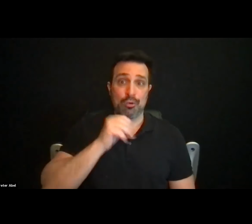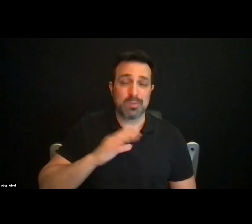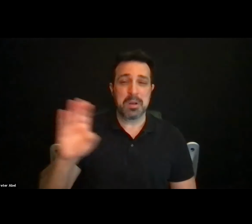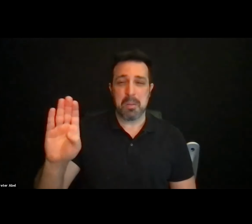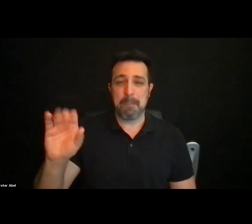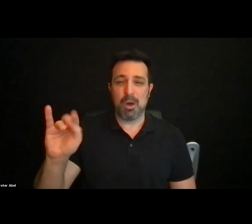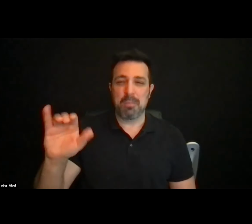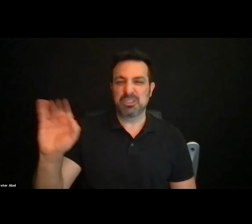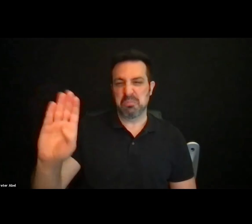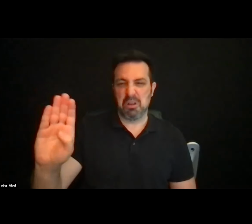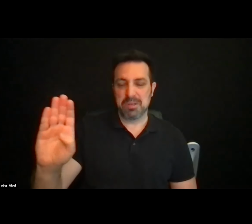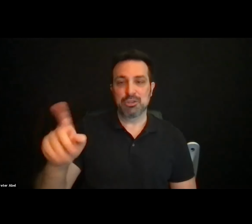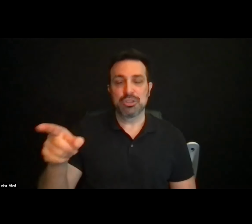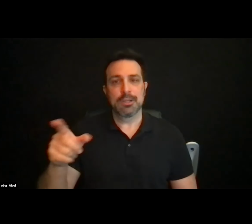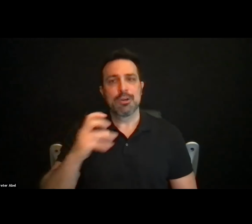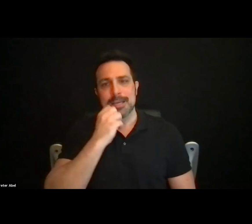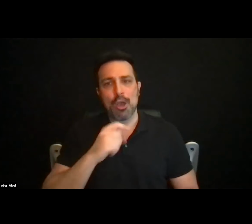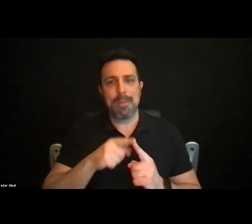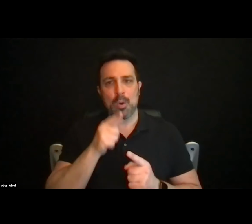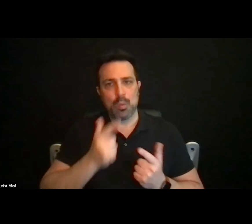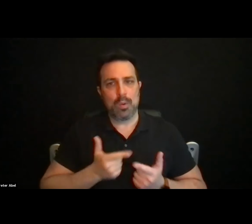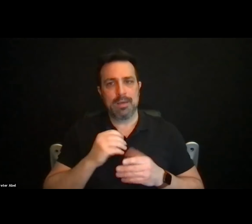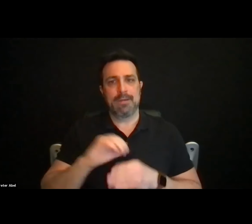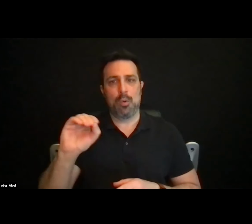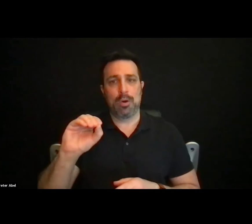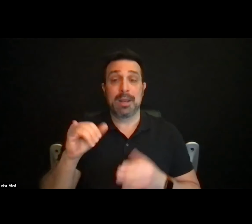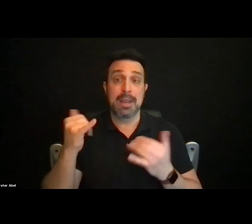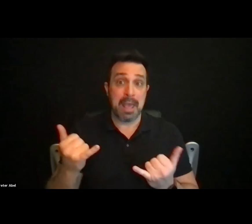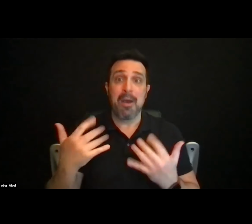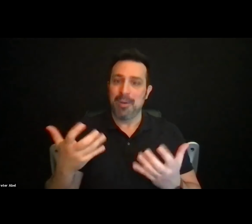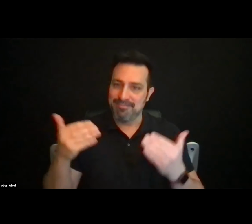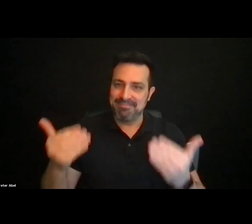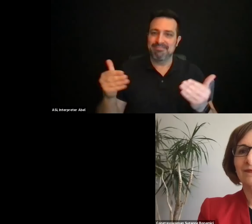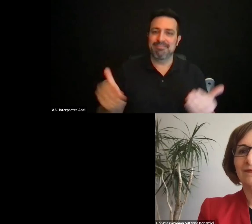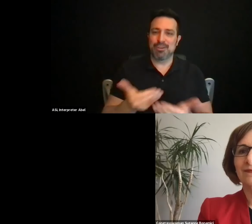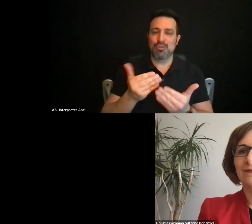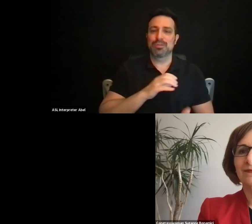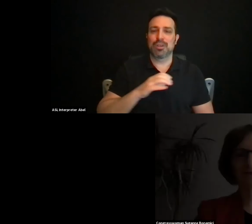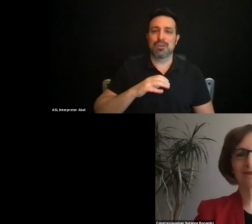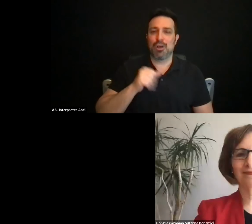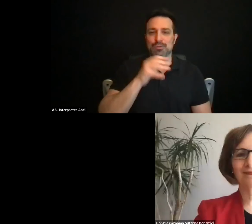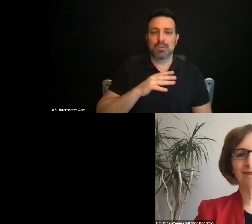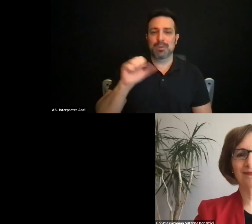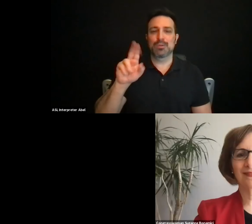autonomy of women and other important issues. In summary, like ACLU of Oregon, she cares